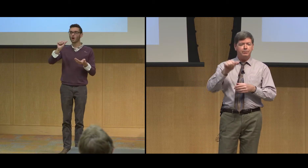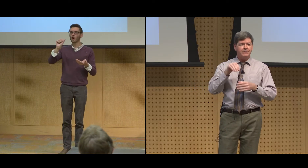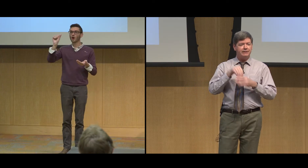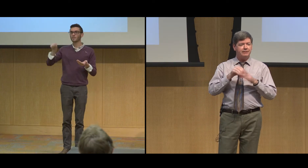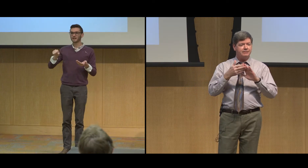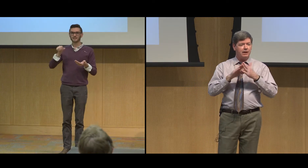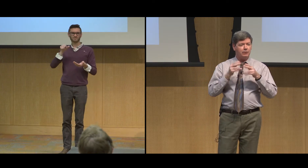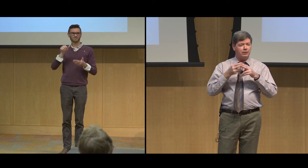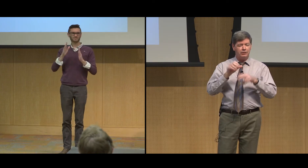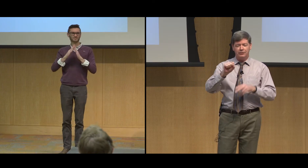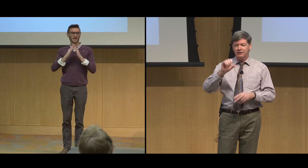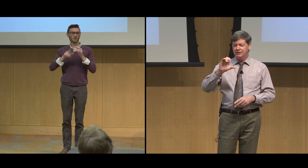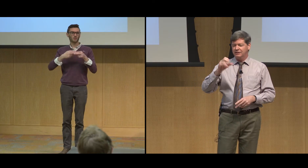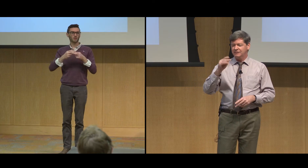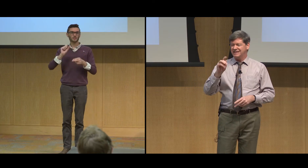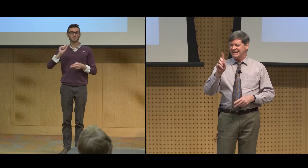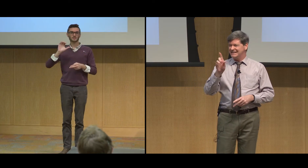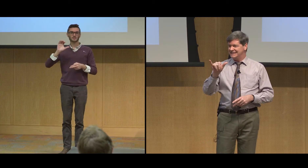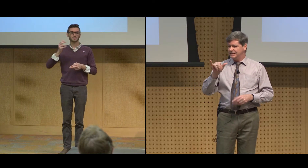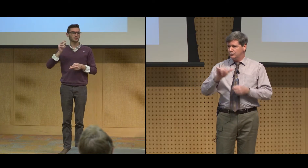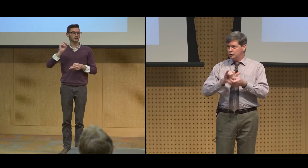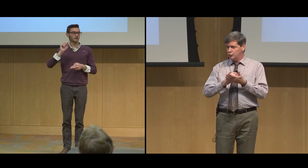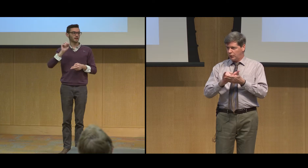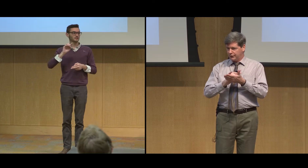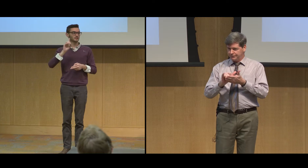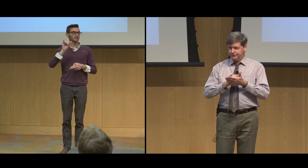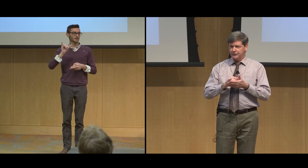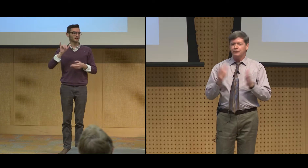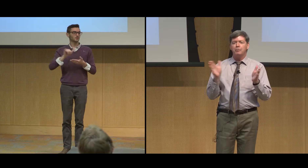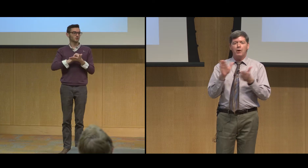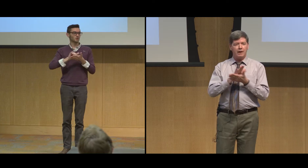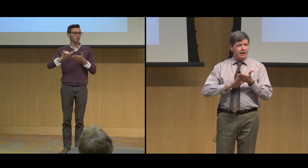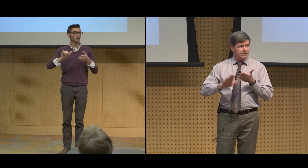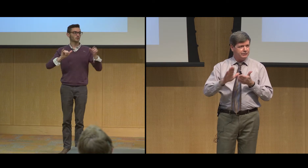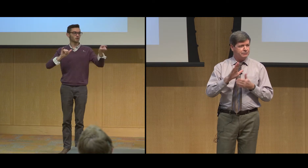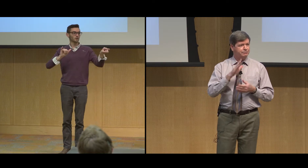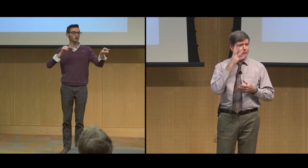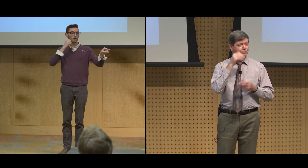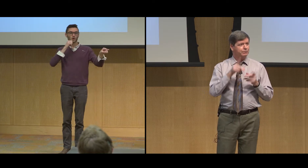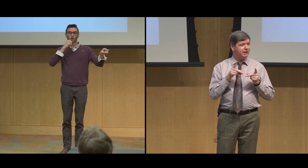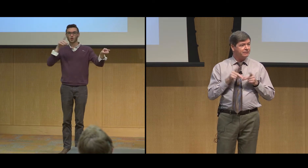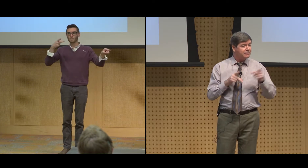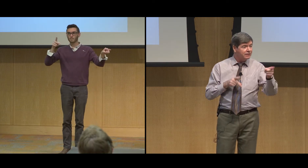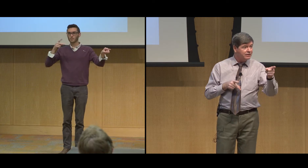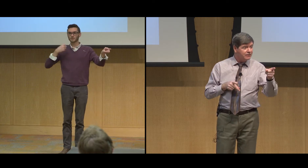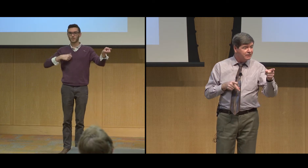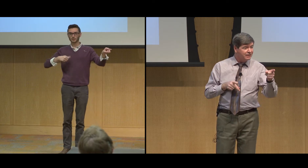which is near Albany in a town called Schenectady, New York. Small college, beautiful place.